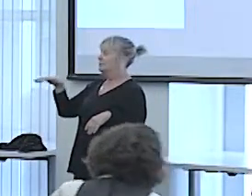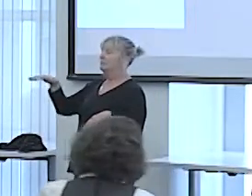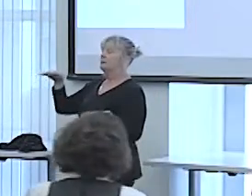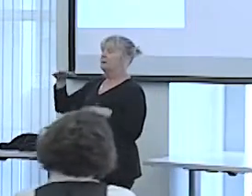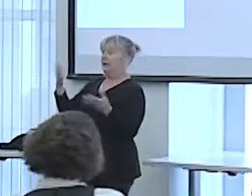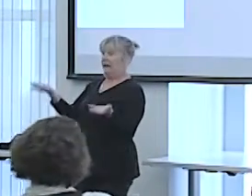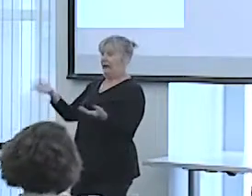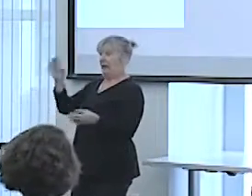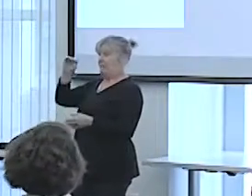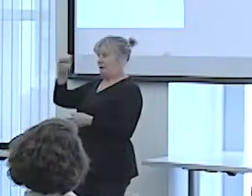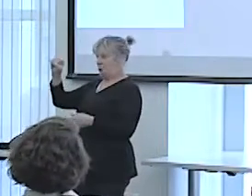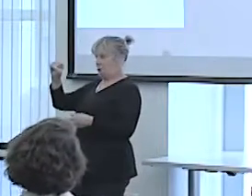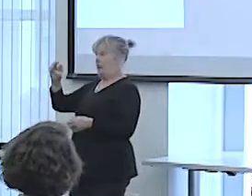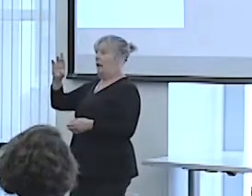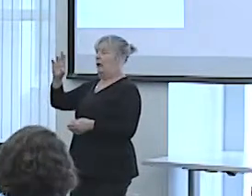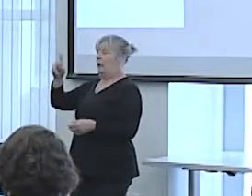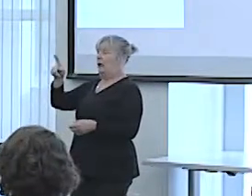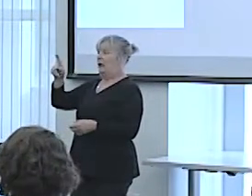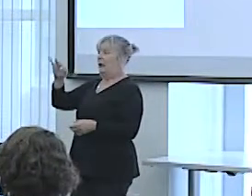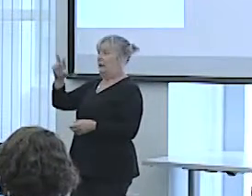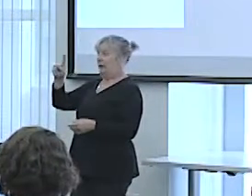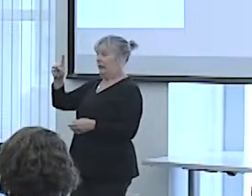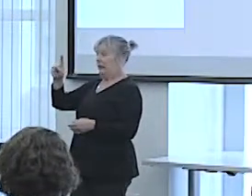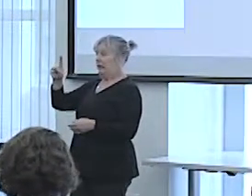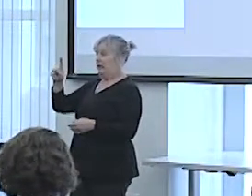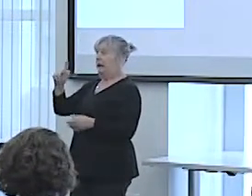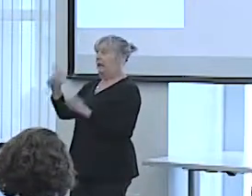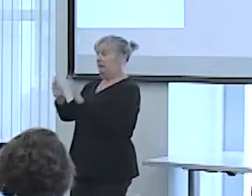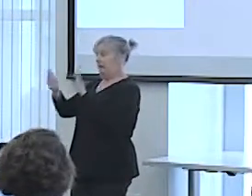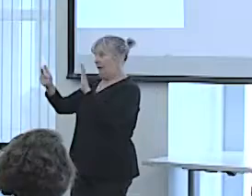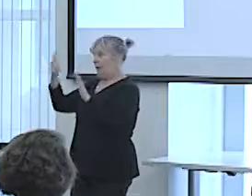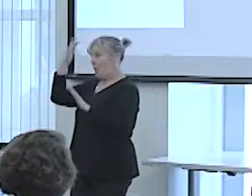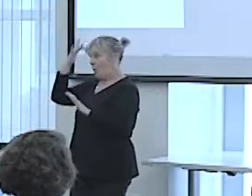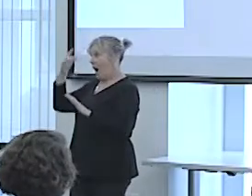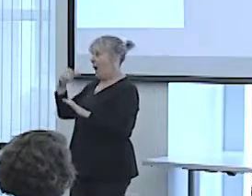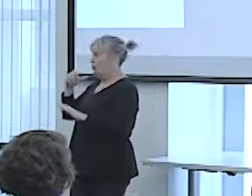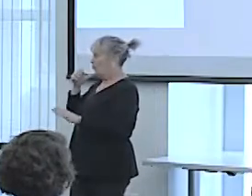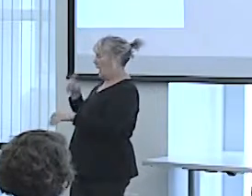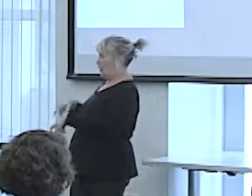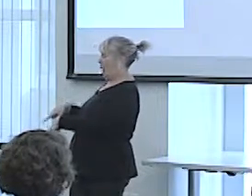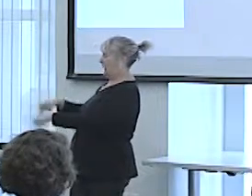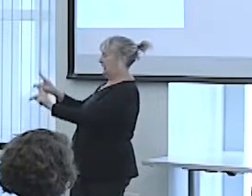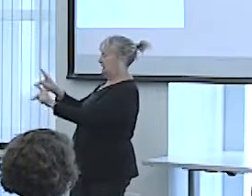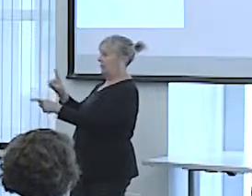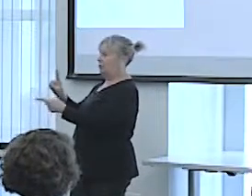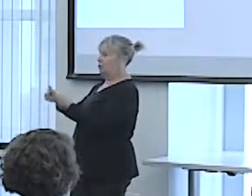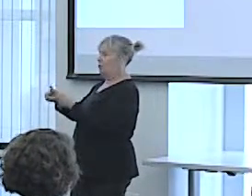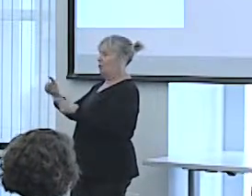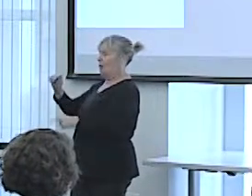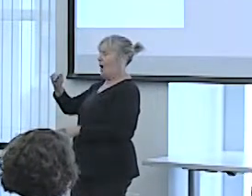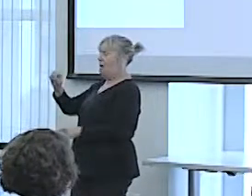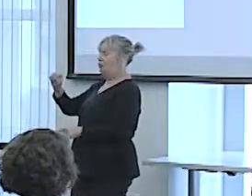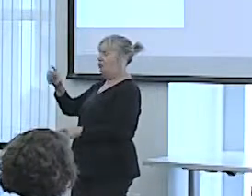because you cannot consent to assault. And which is the result of an extremely over-reaching